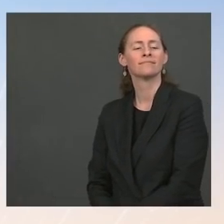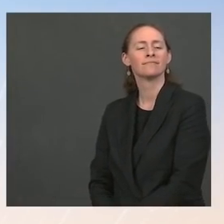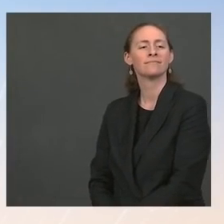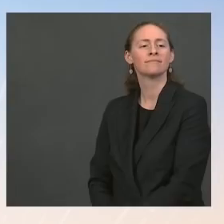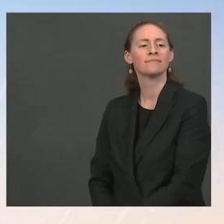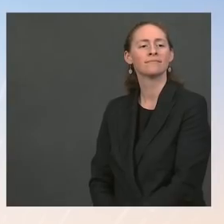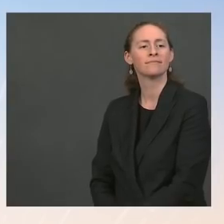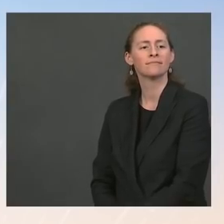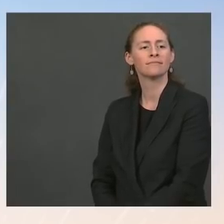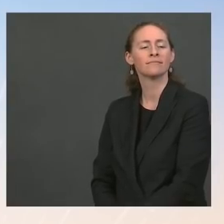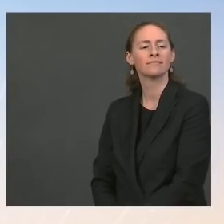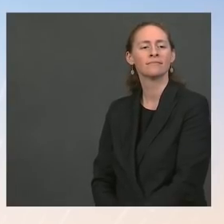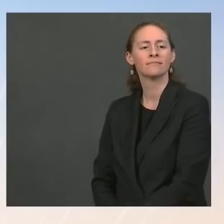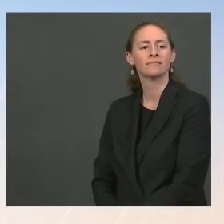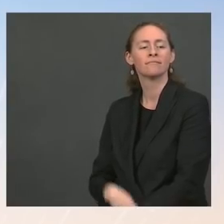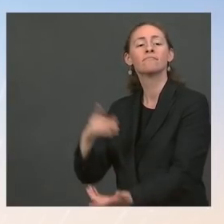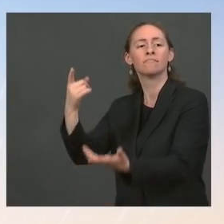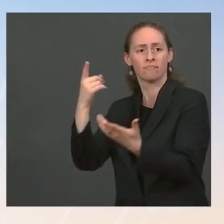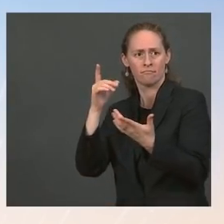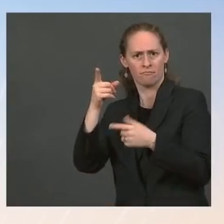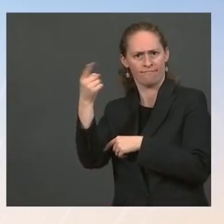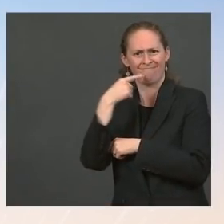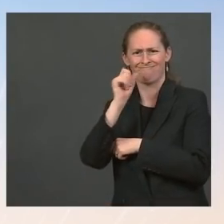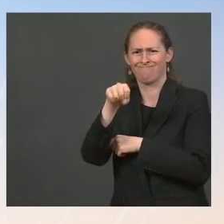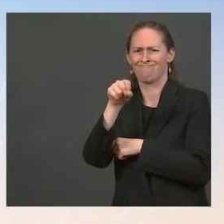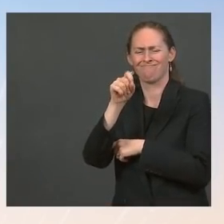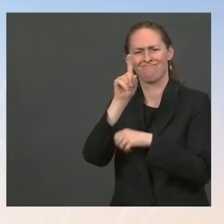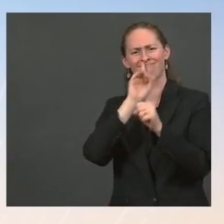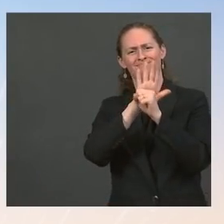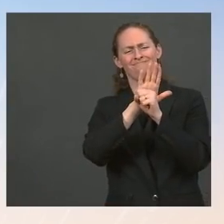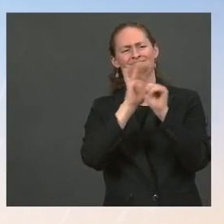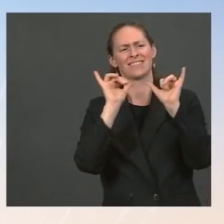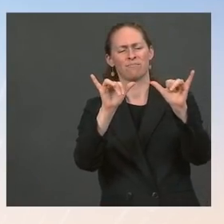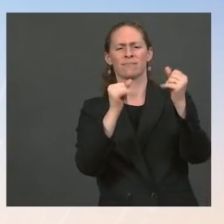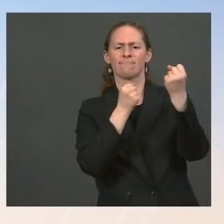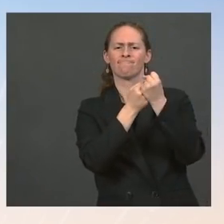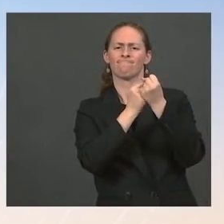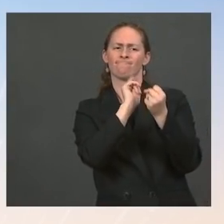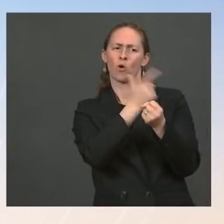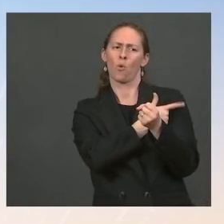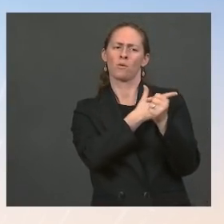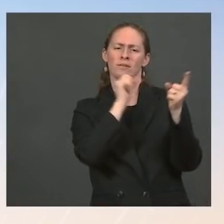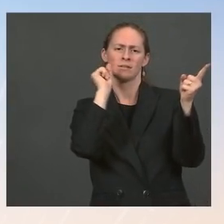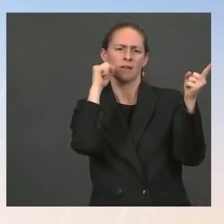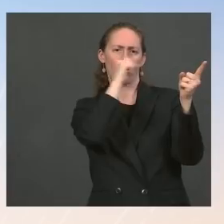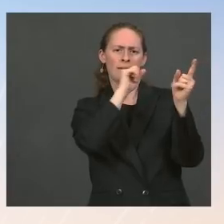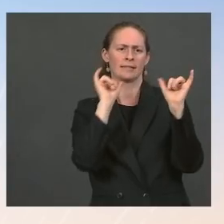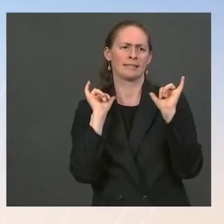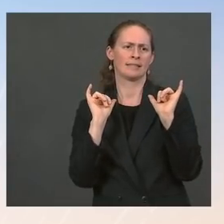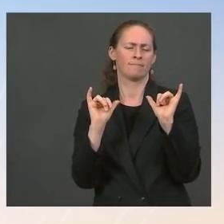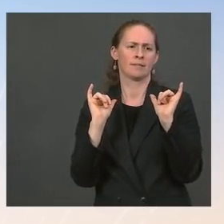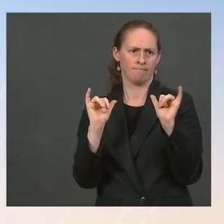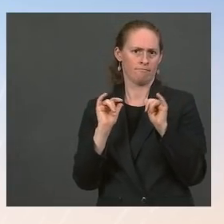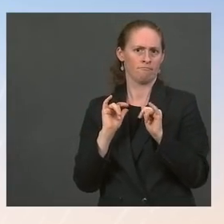Ms. Psaki: Mm-hmm. The Press: So, given this rock-solid commitment, what is the President's stance on letting the Taiwan Mission here officially change its name